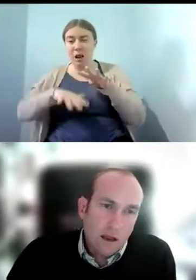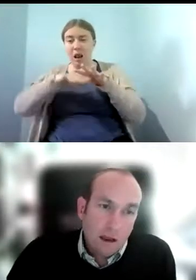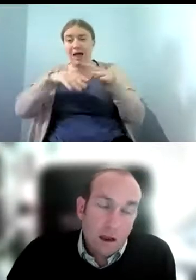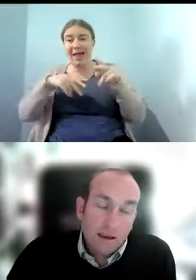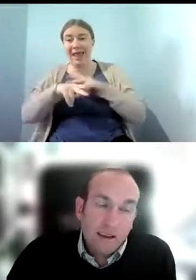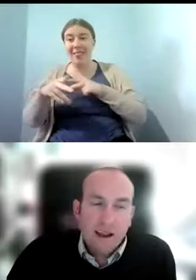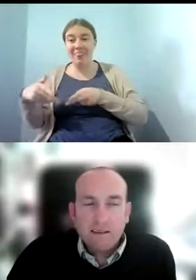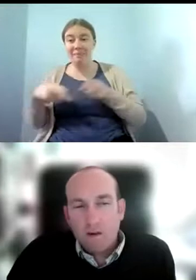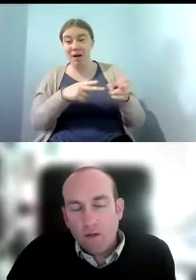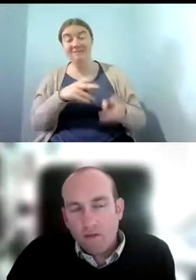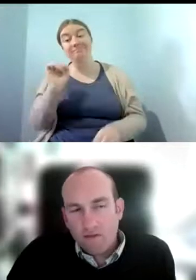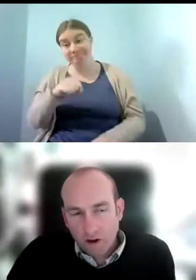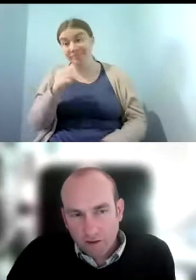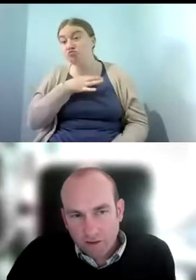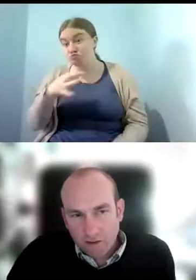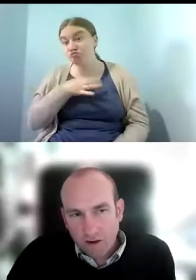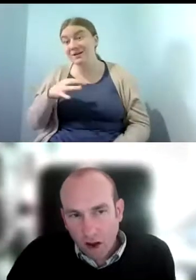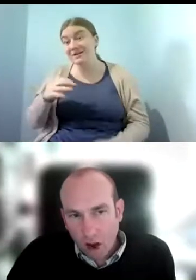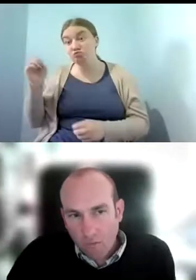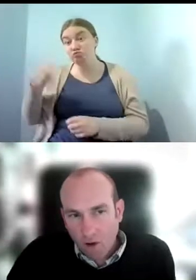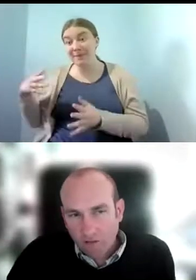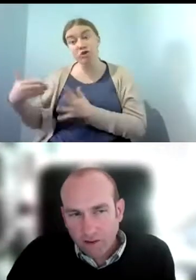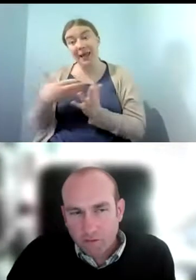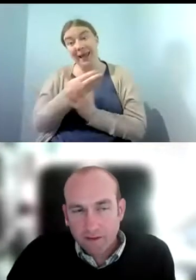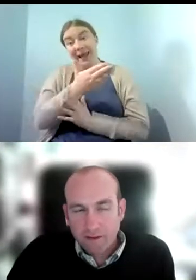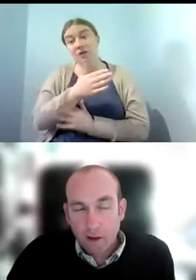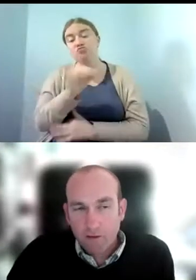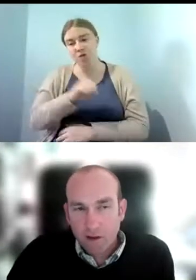uh yes so on the front um of the fishpass itself there is